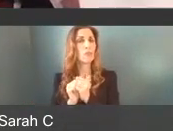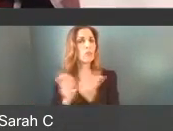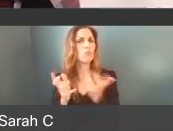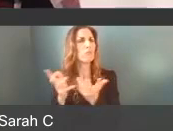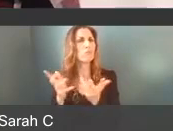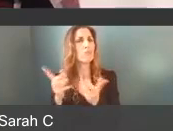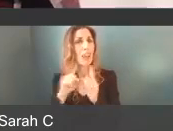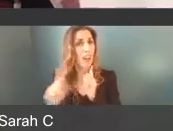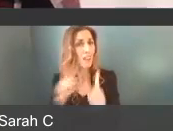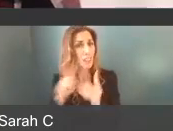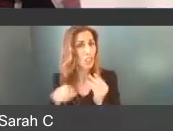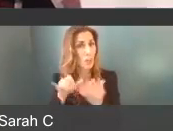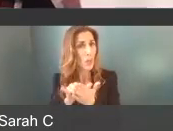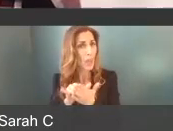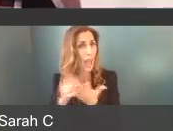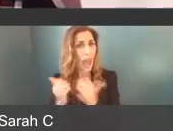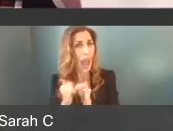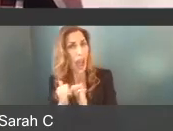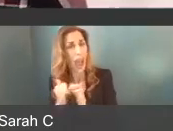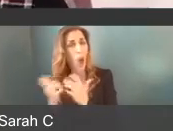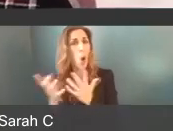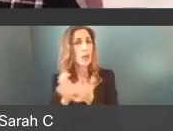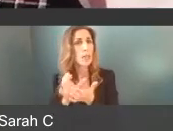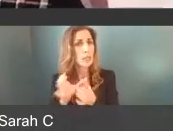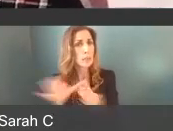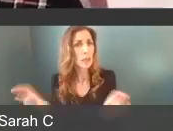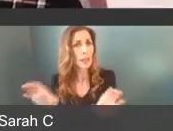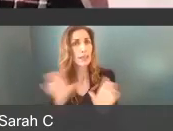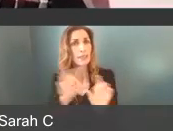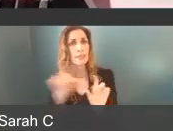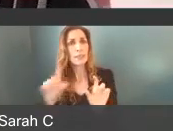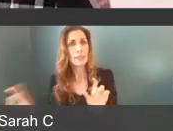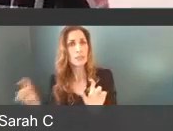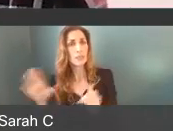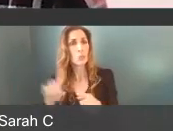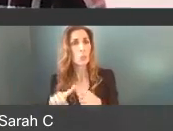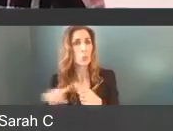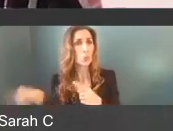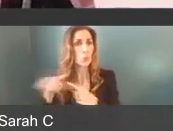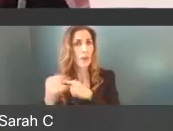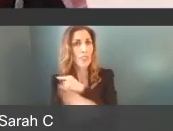about how you kind of split that up among the counties? [Commissioner Arkoosh] I believe and I'm not sure